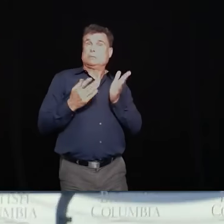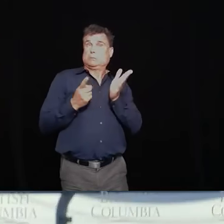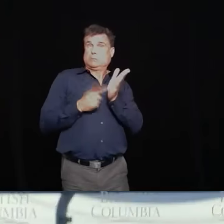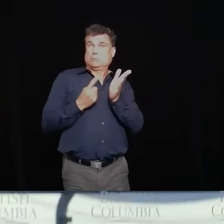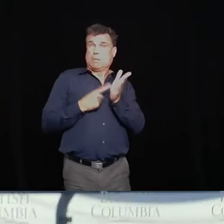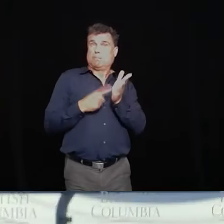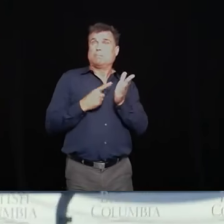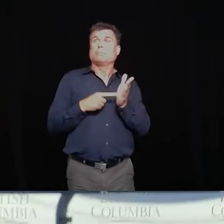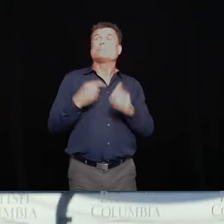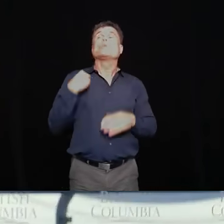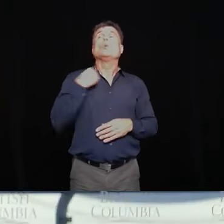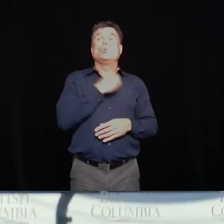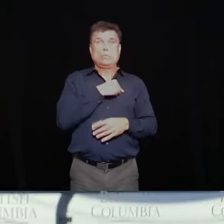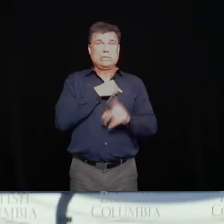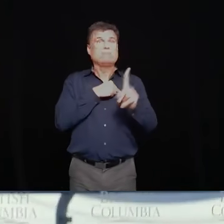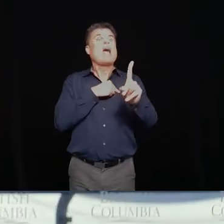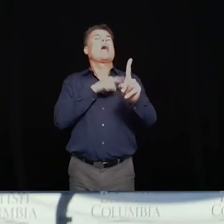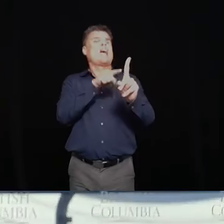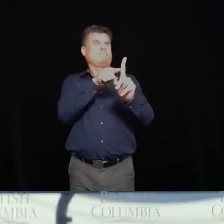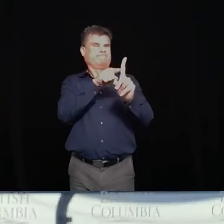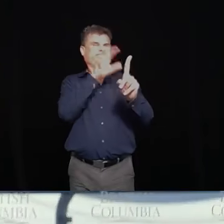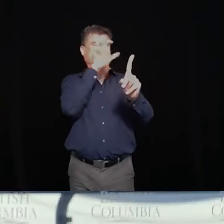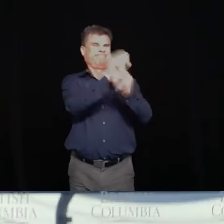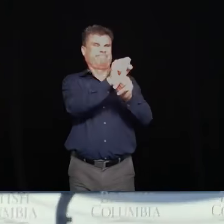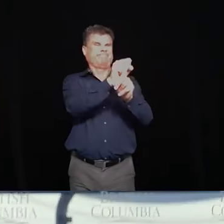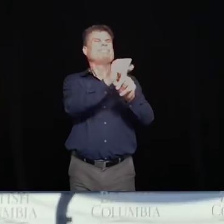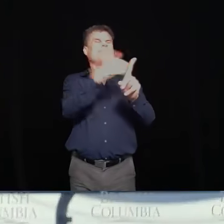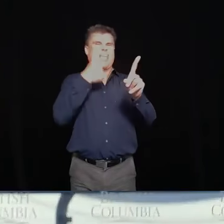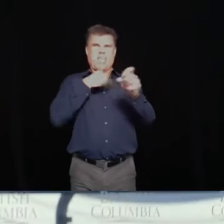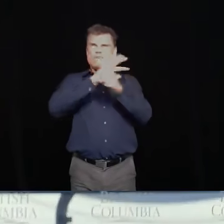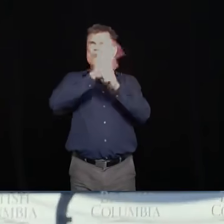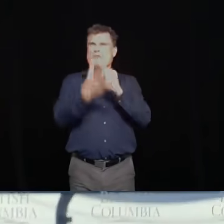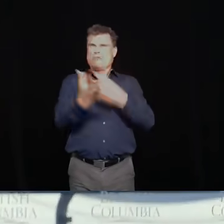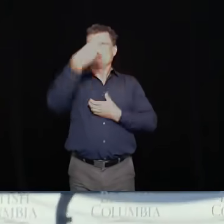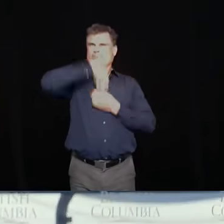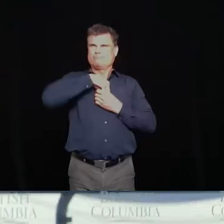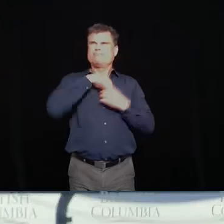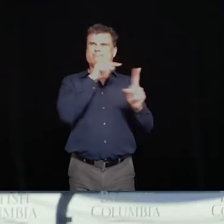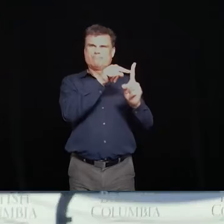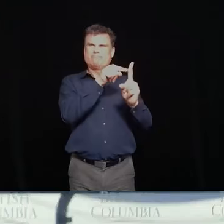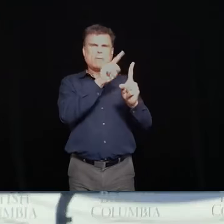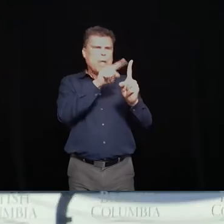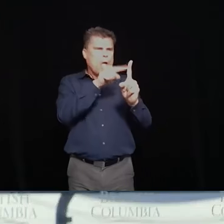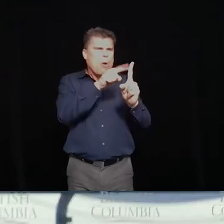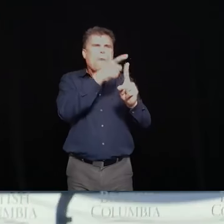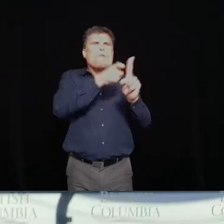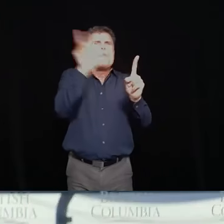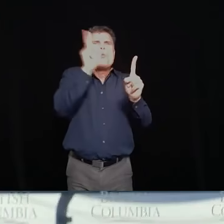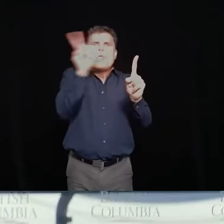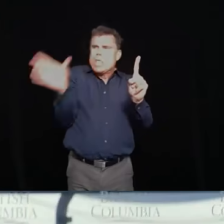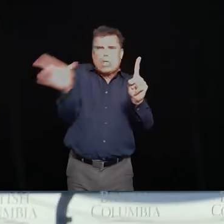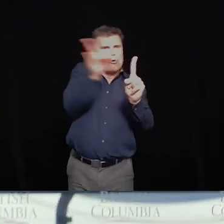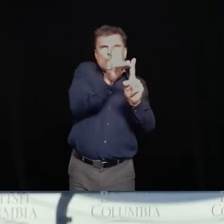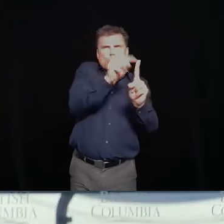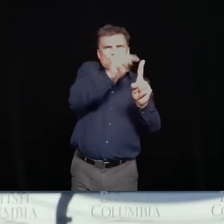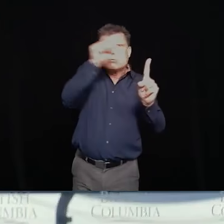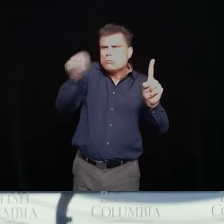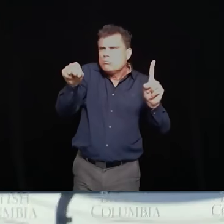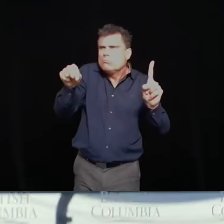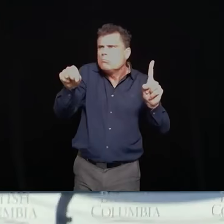That is proceeding and we will be meeting those targets in terms of hiring new workers to work in contact tracing. Were talking in many cases about retired